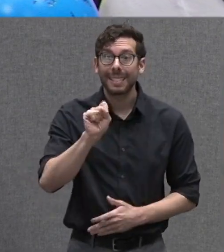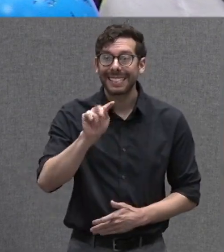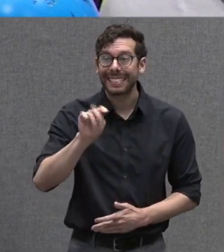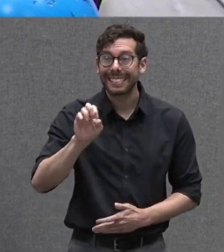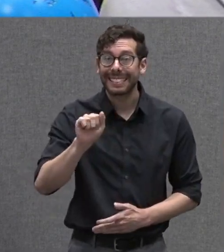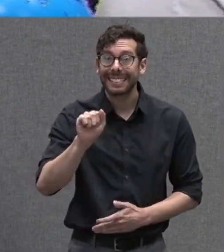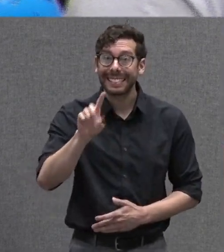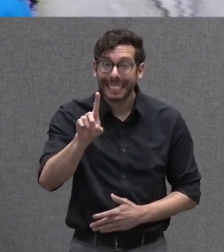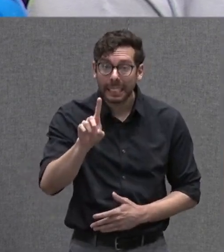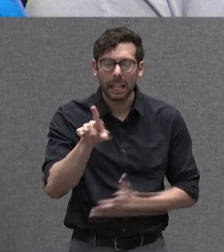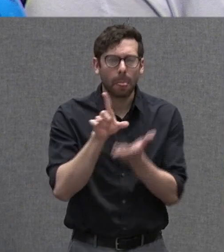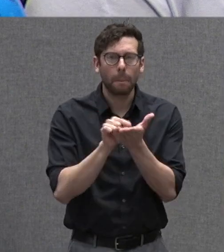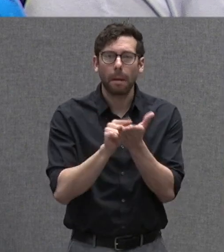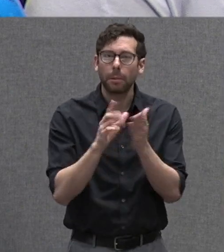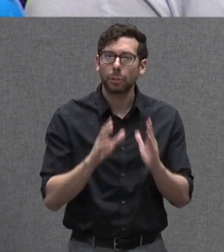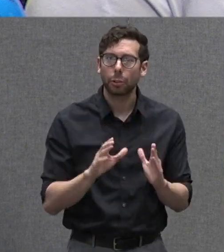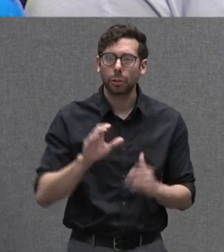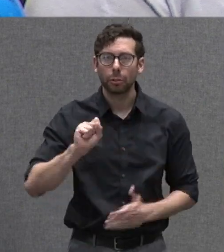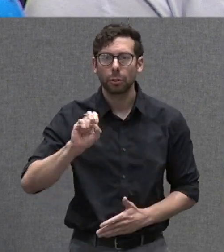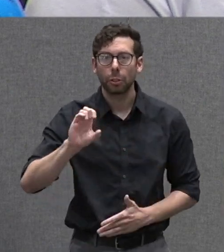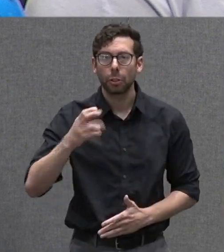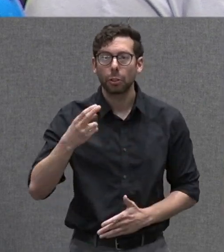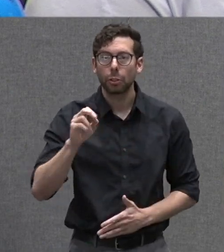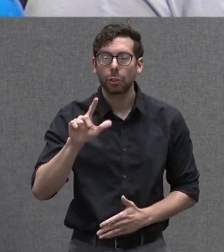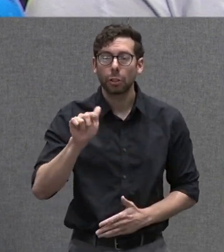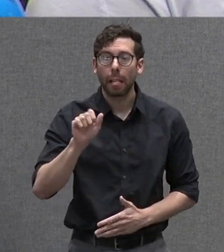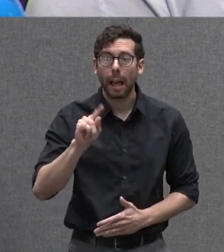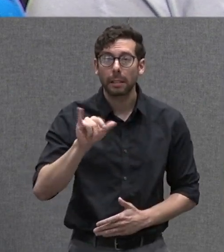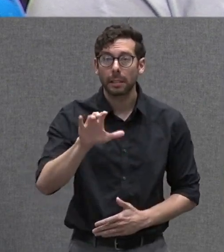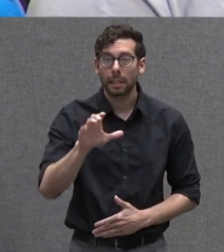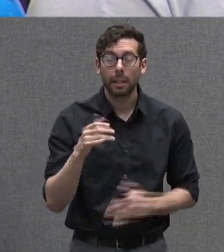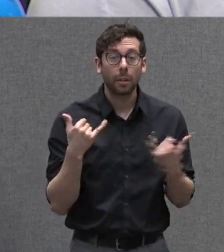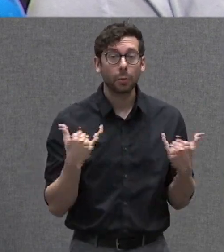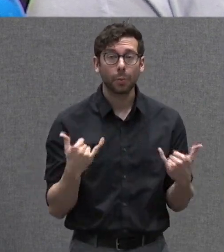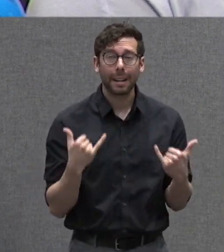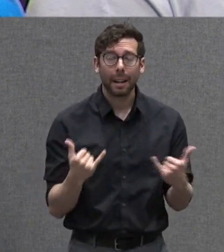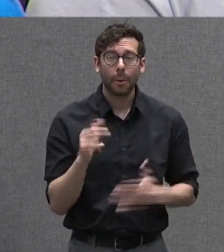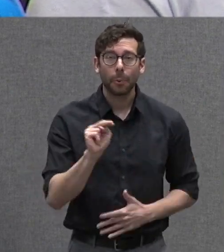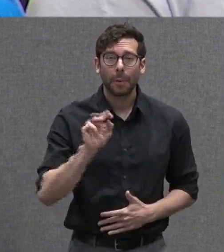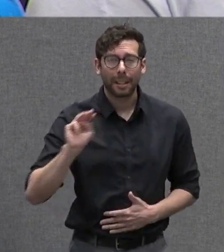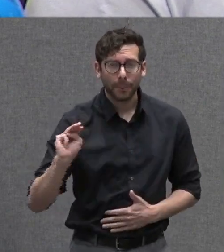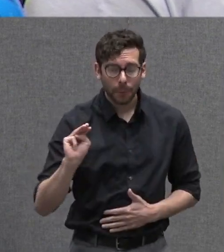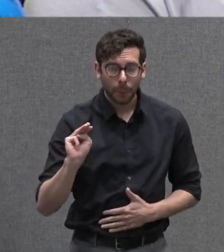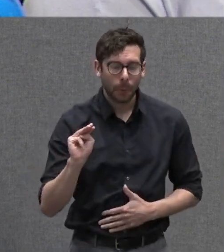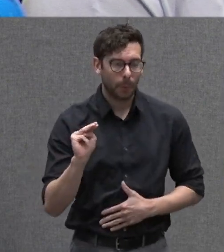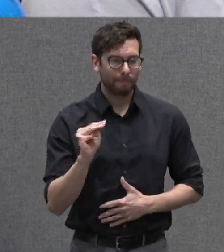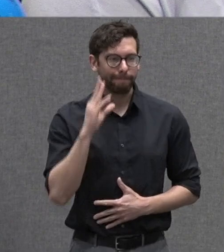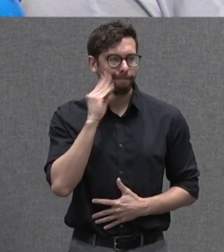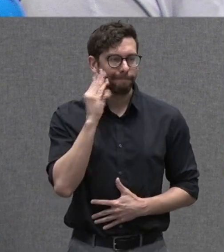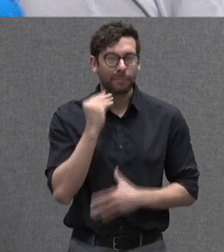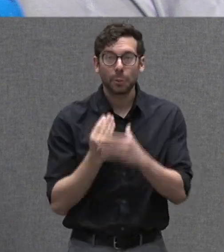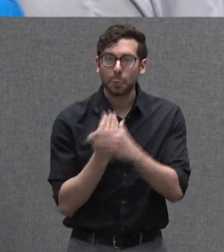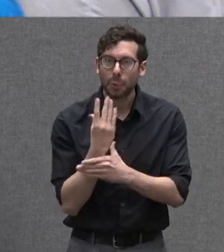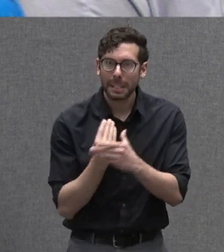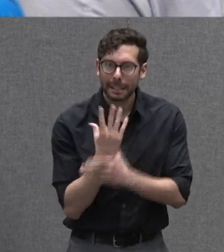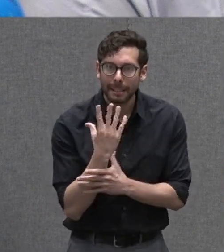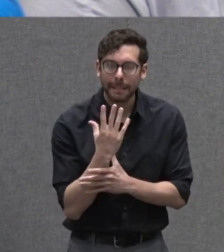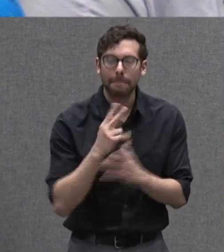It's spring right now in New Mexico, and lots of things are changing. Let's find out about this book.